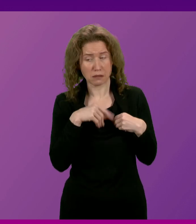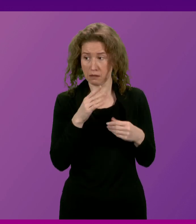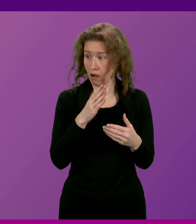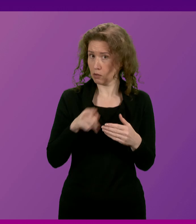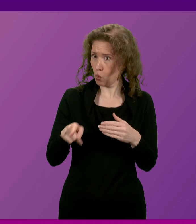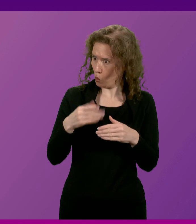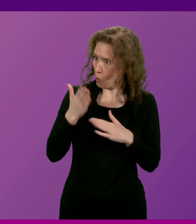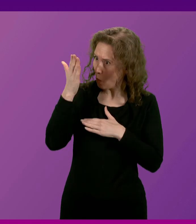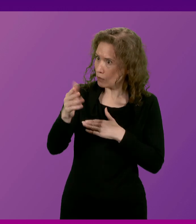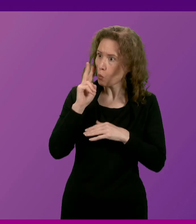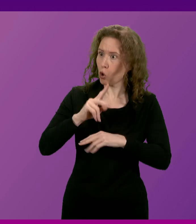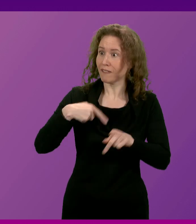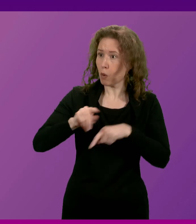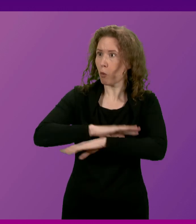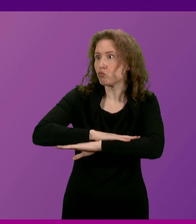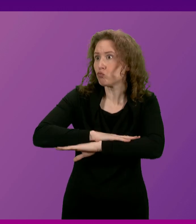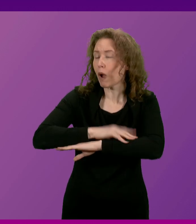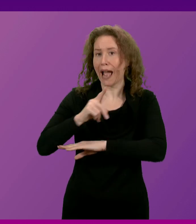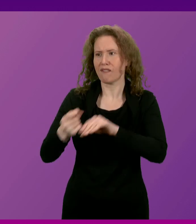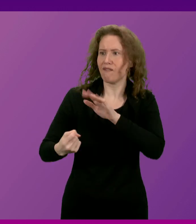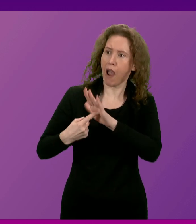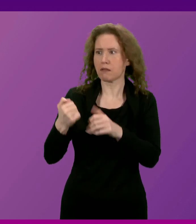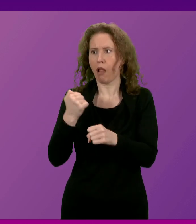Government business took place at those games?